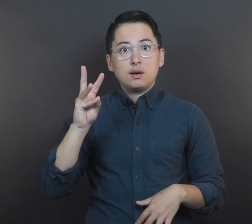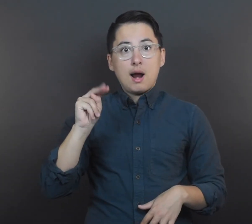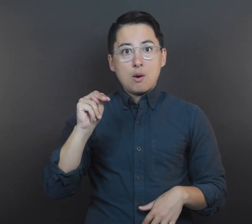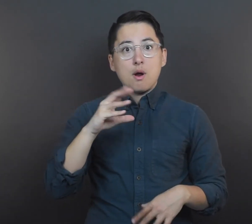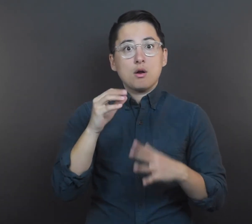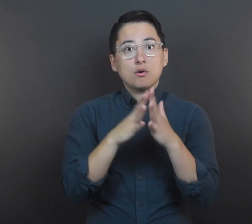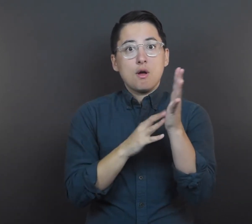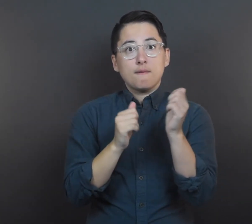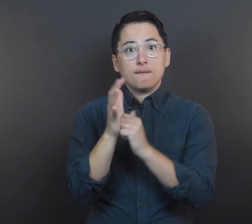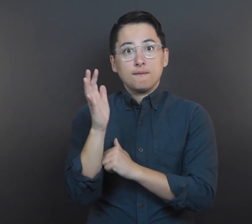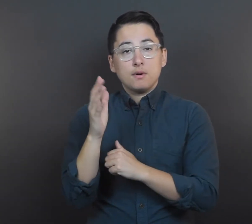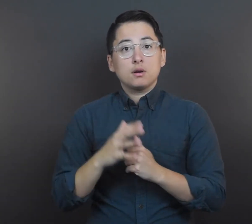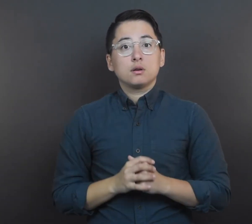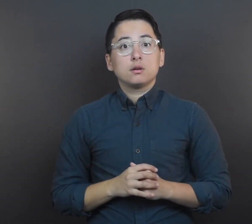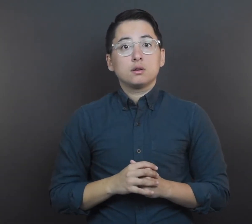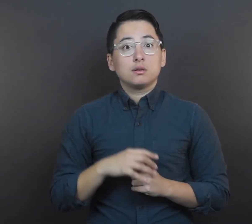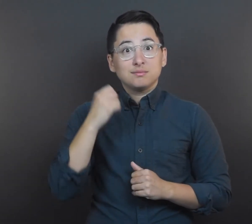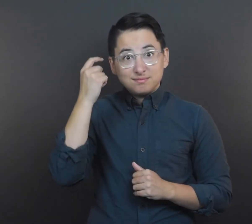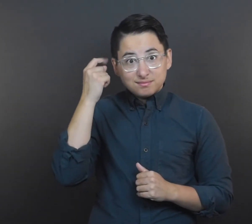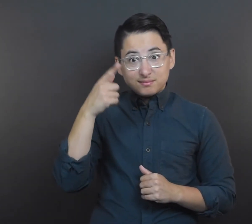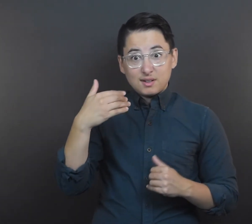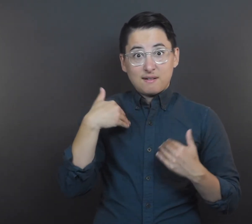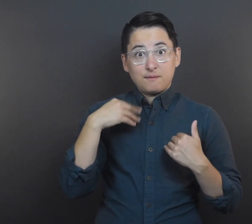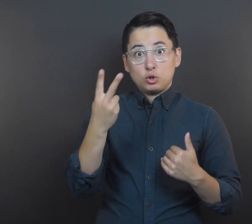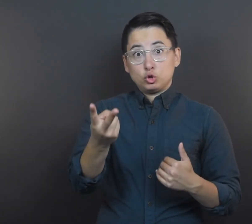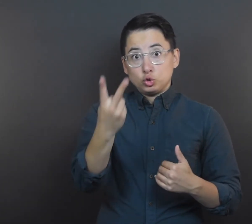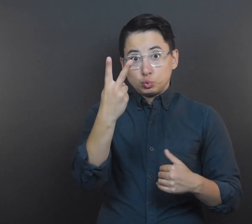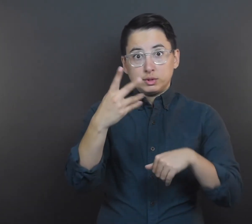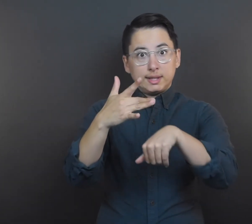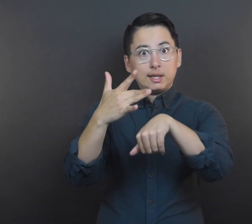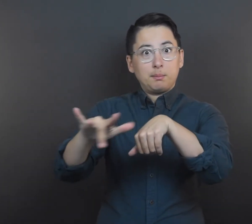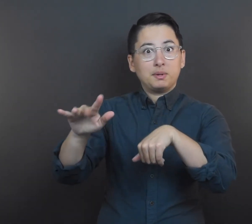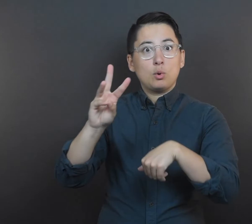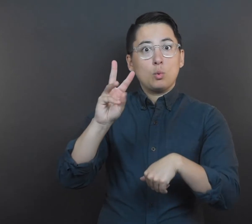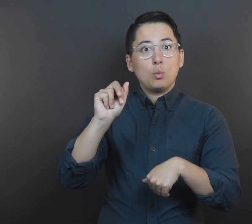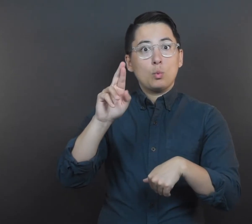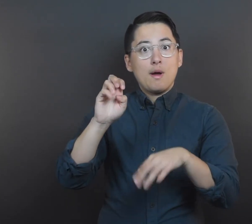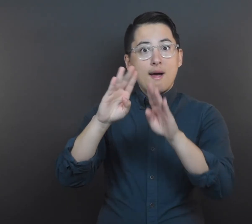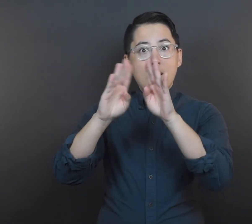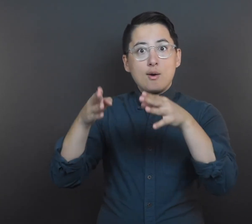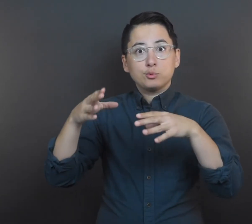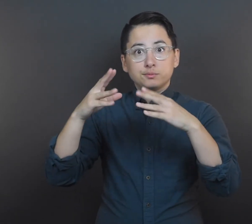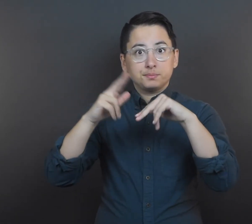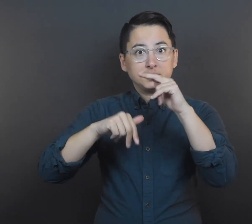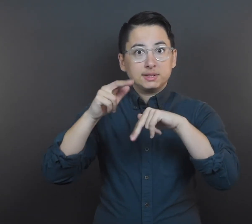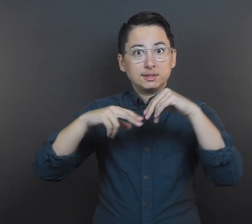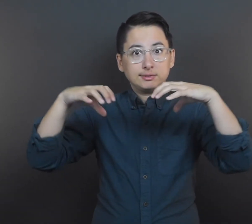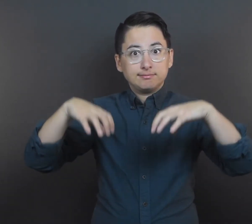need of N-95 respirators, gowns, and gloves.